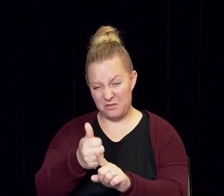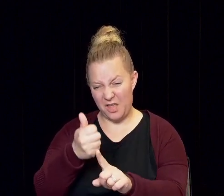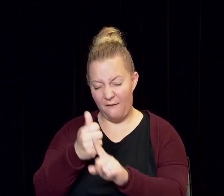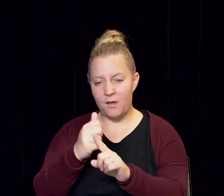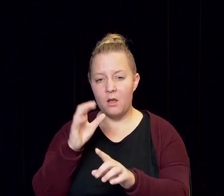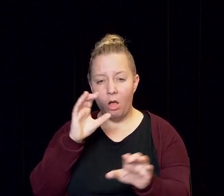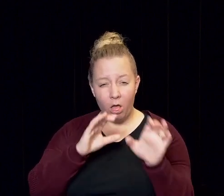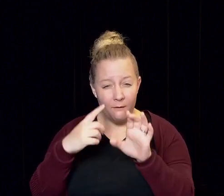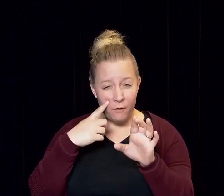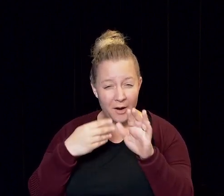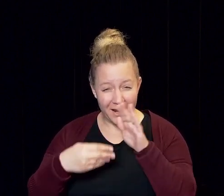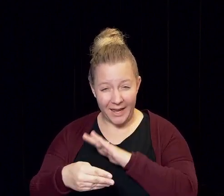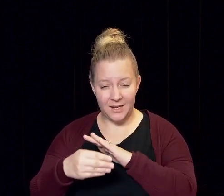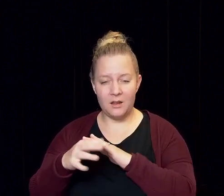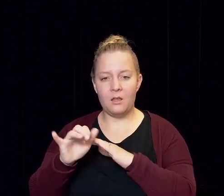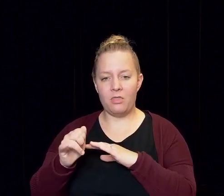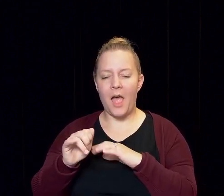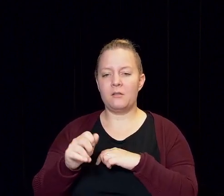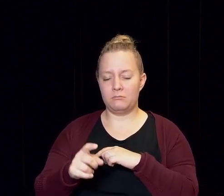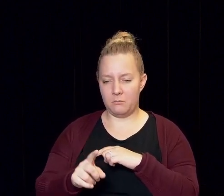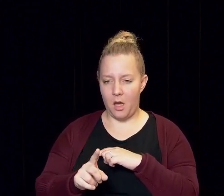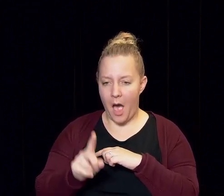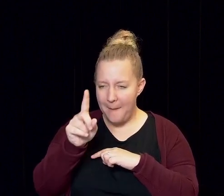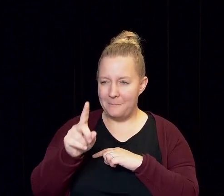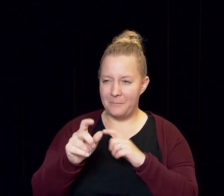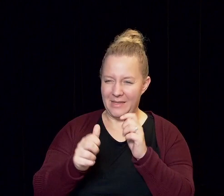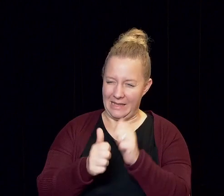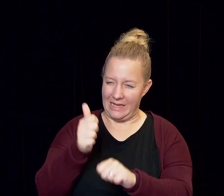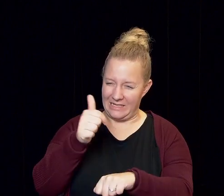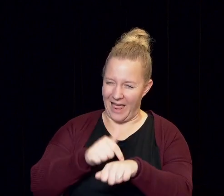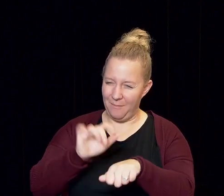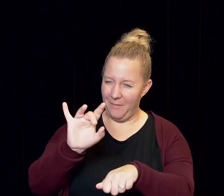Like if we know that's what it's going up by each time, then that's what you can choose to count by.